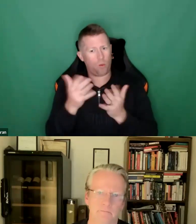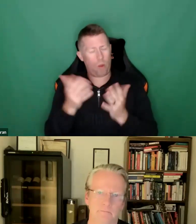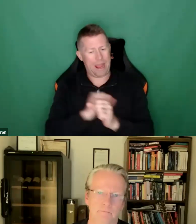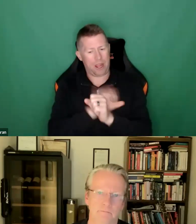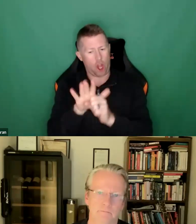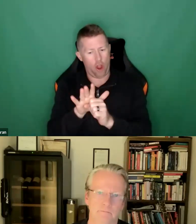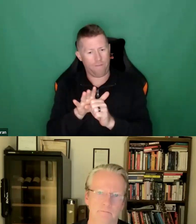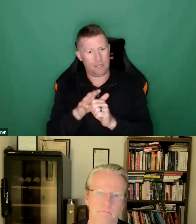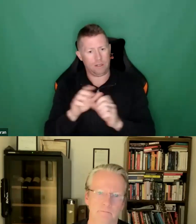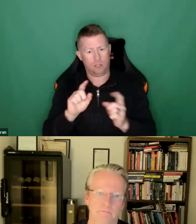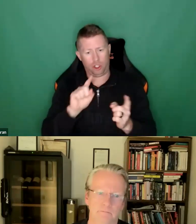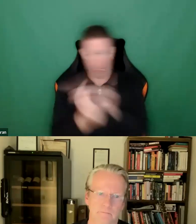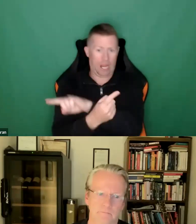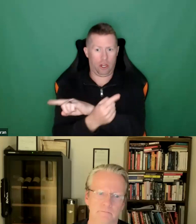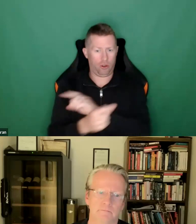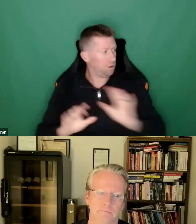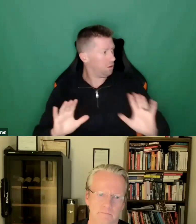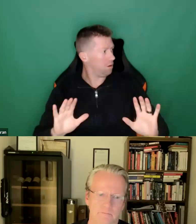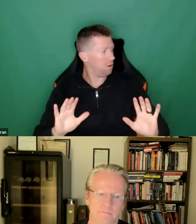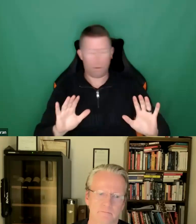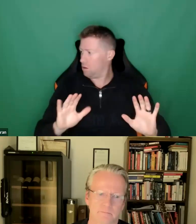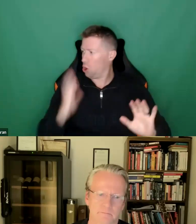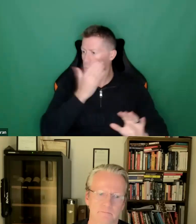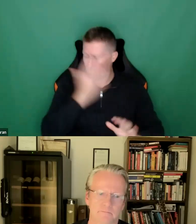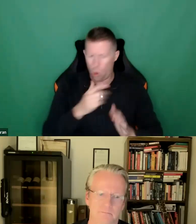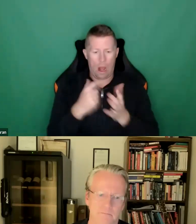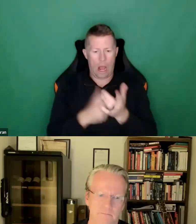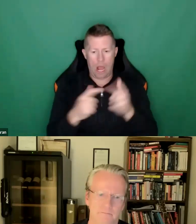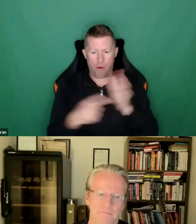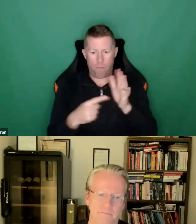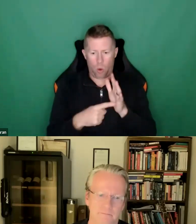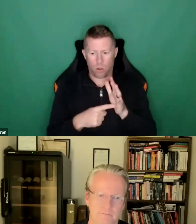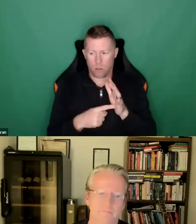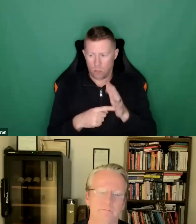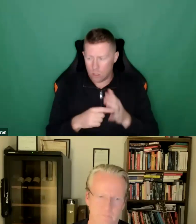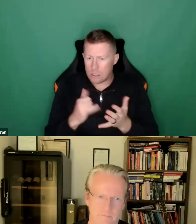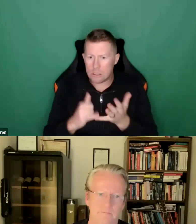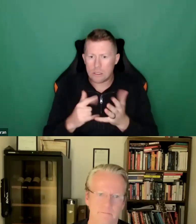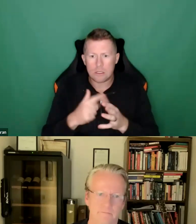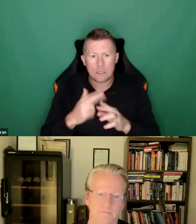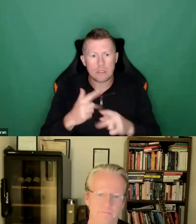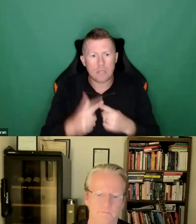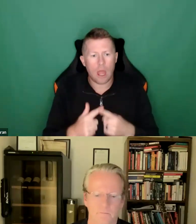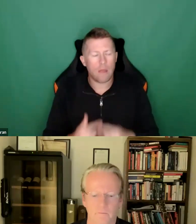But I think it is leading to this inflection point that we have in the history of schools. This inflection point